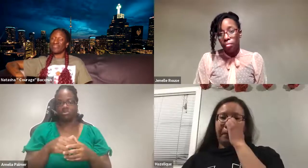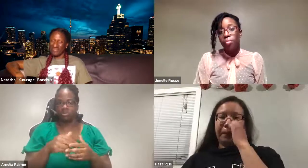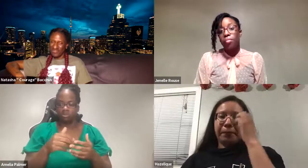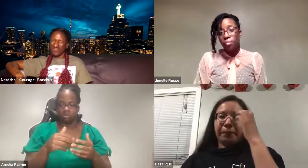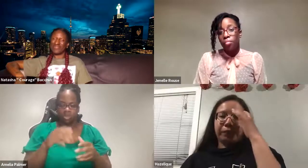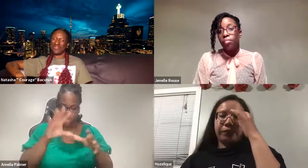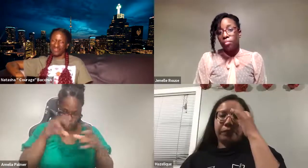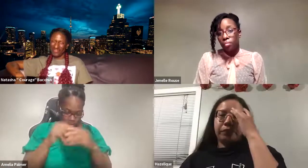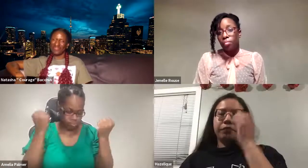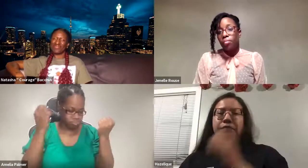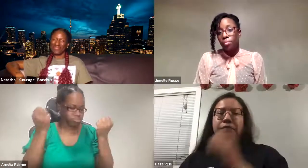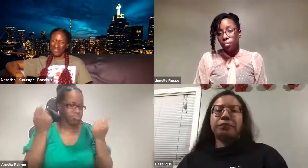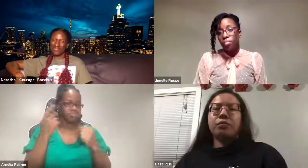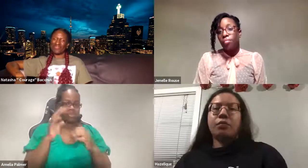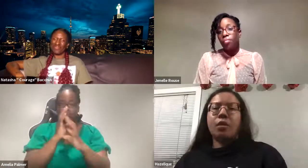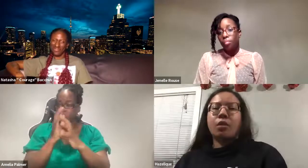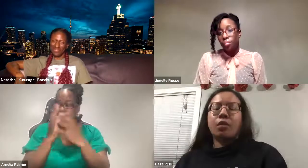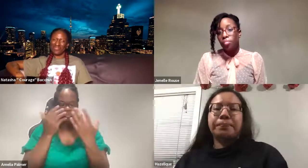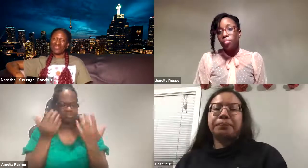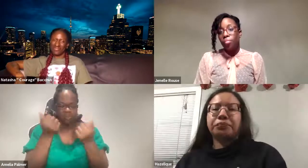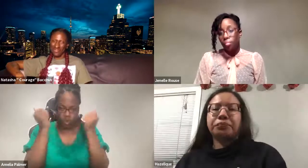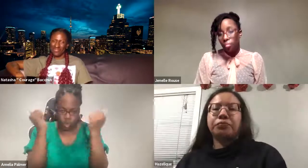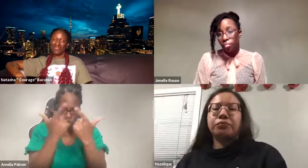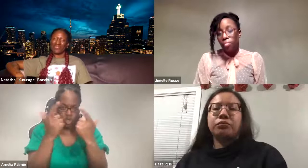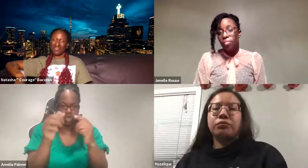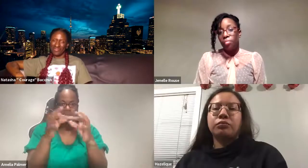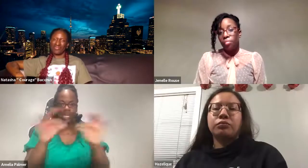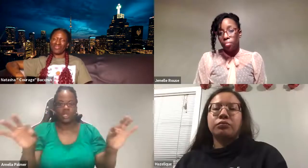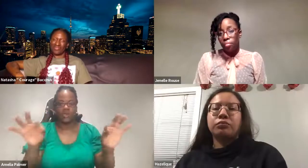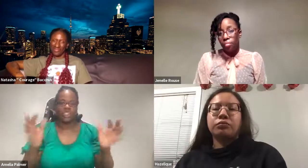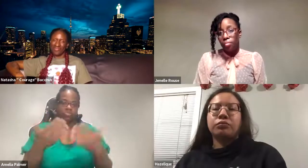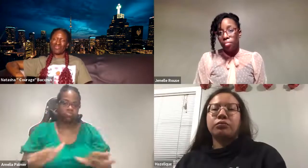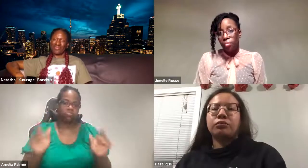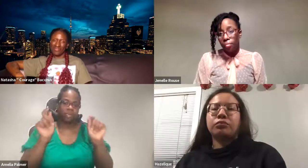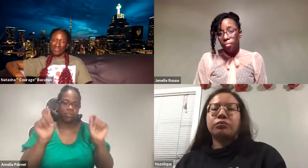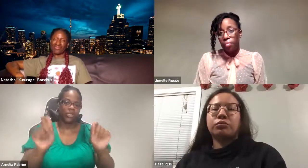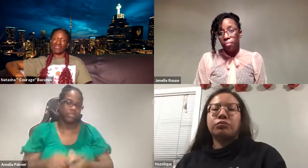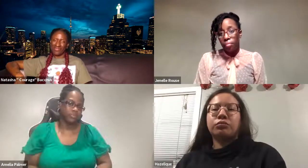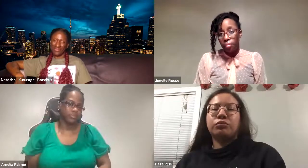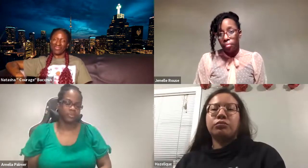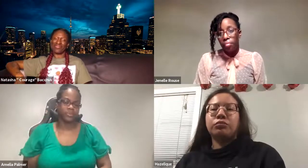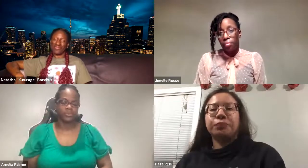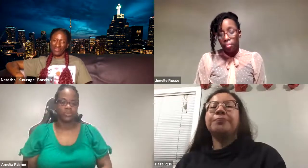if you want to learn, especially about language including sign language and all languages period